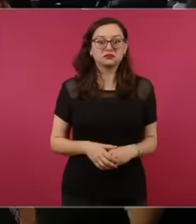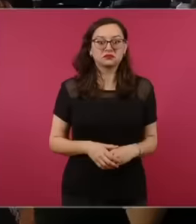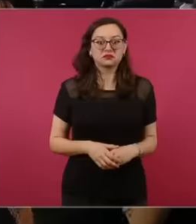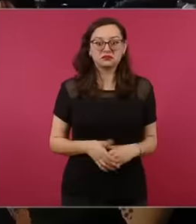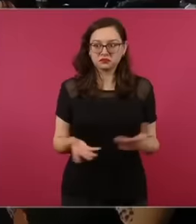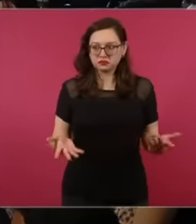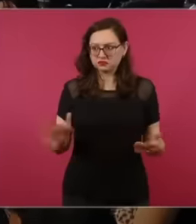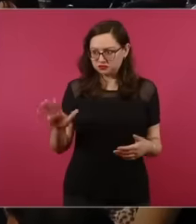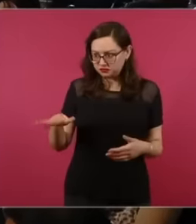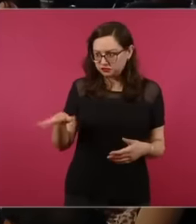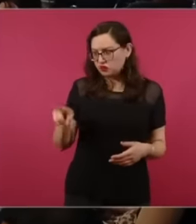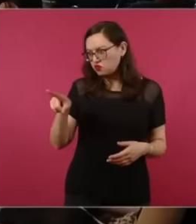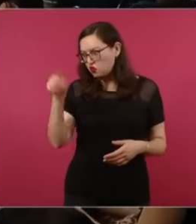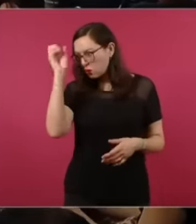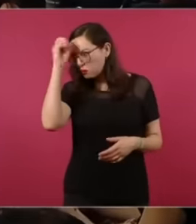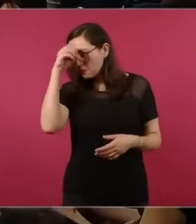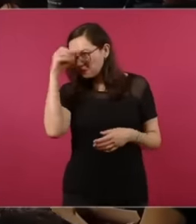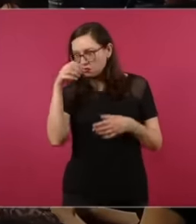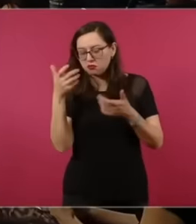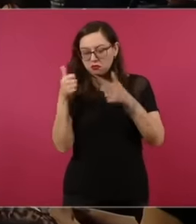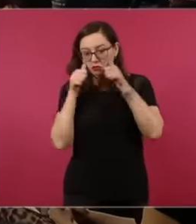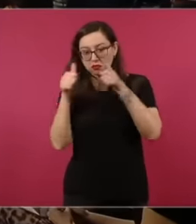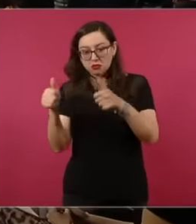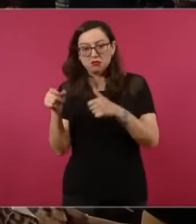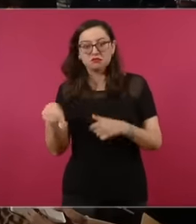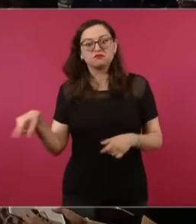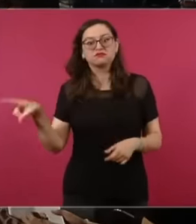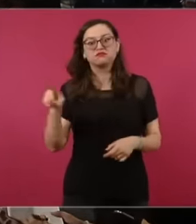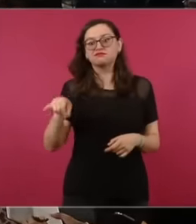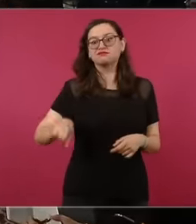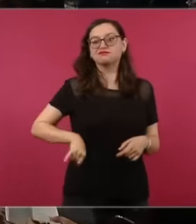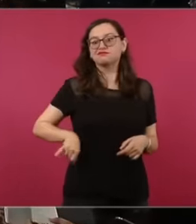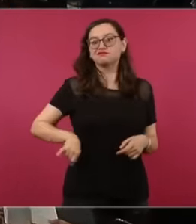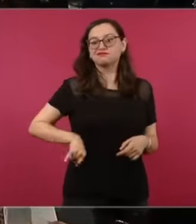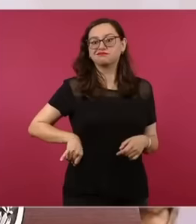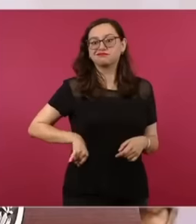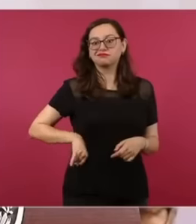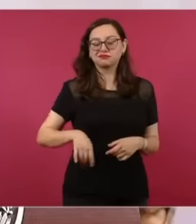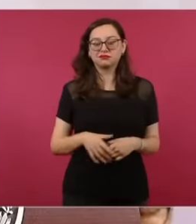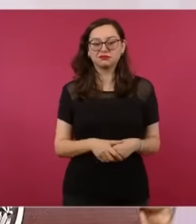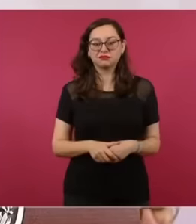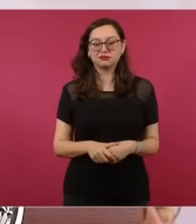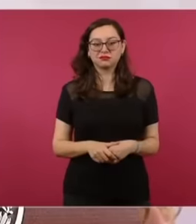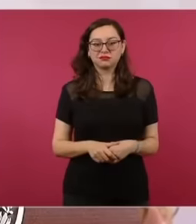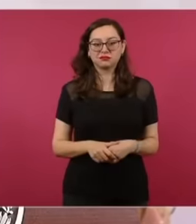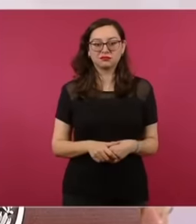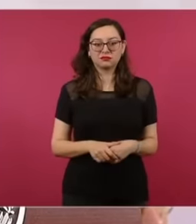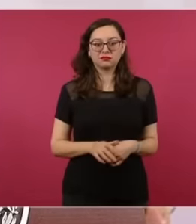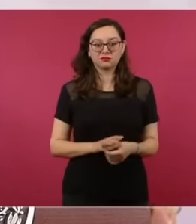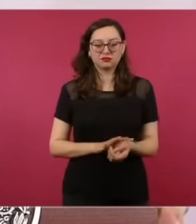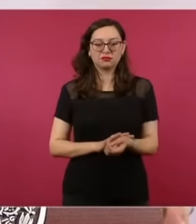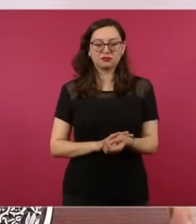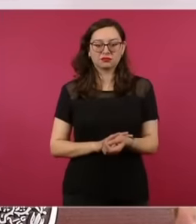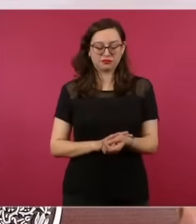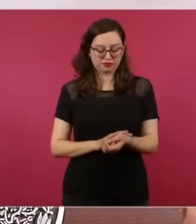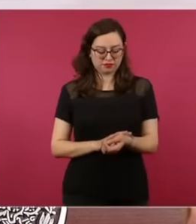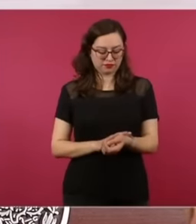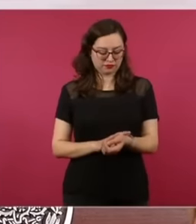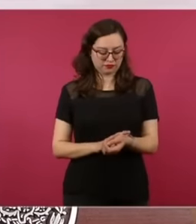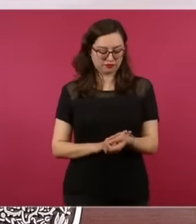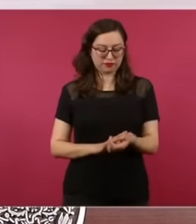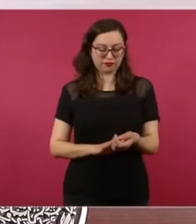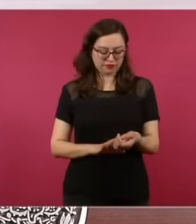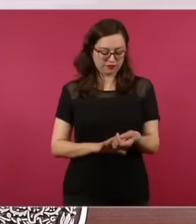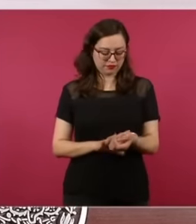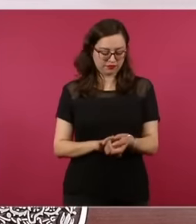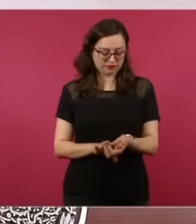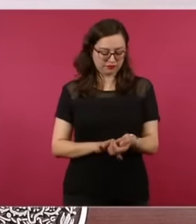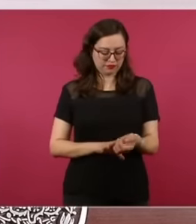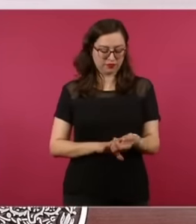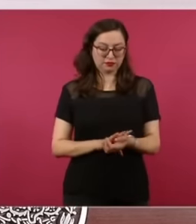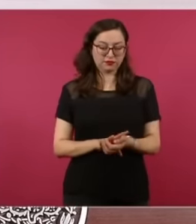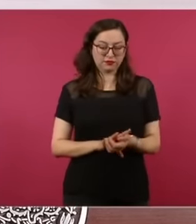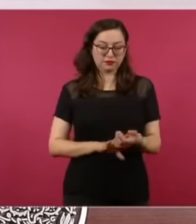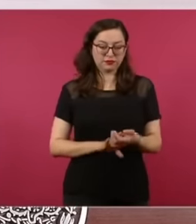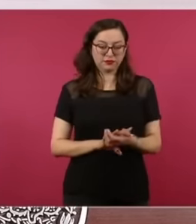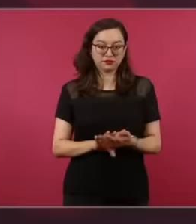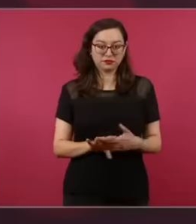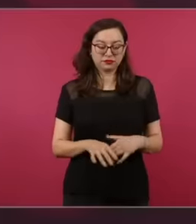account if they are asked to participate in a consultation.